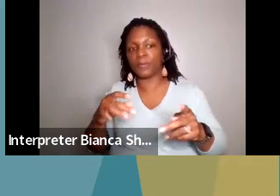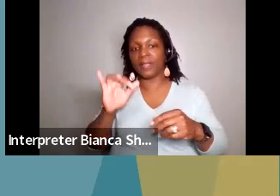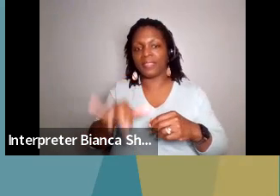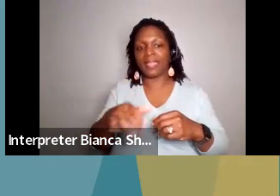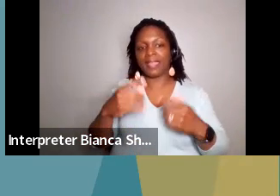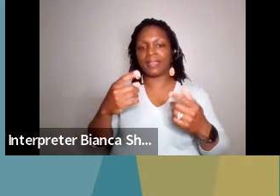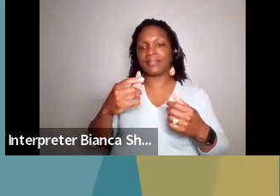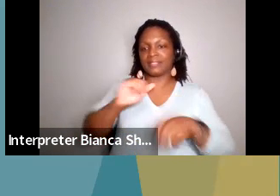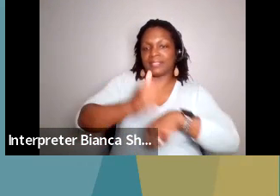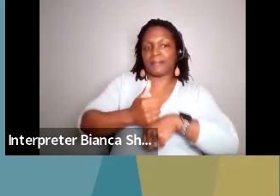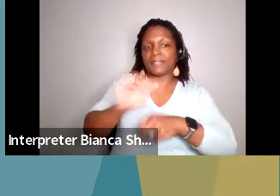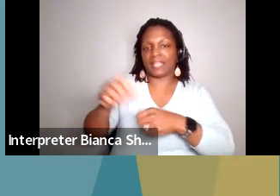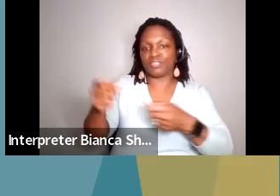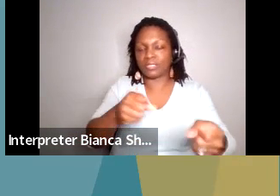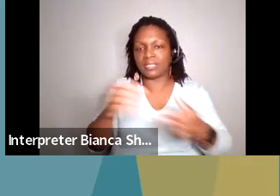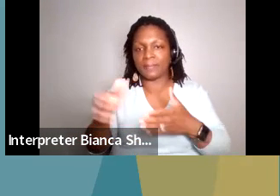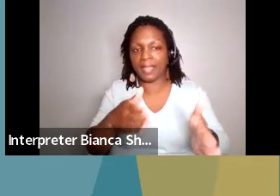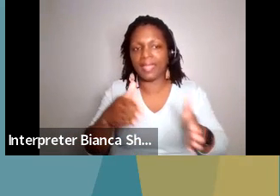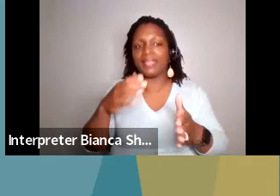So LCD. is going to enhance its engagement with the citizens.